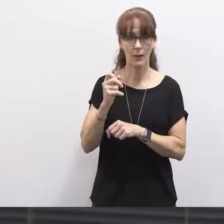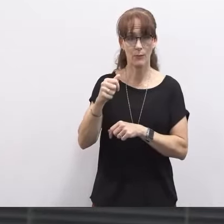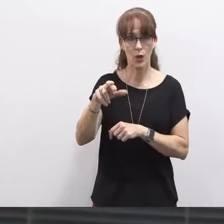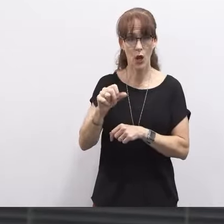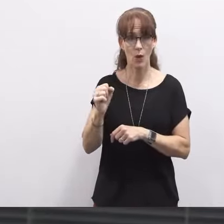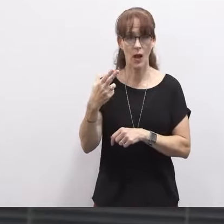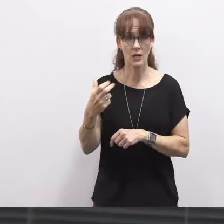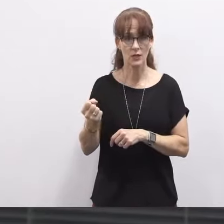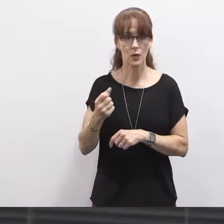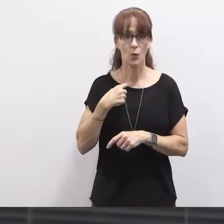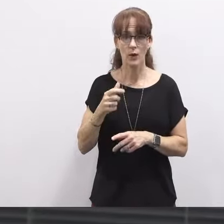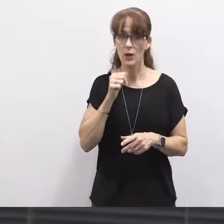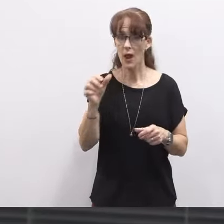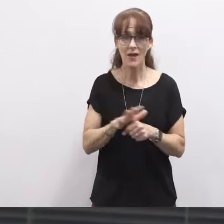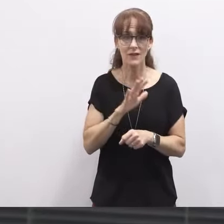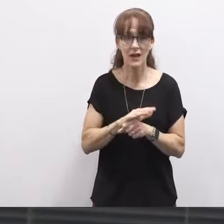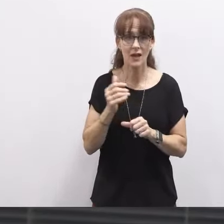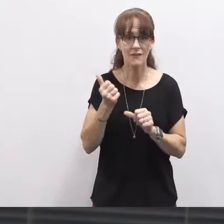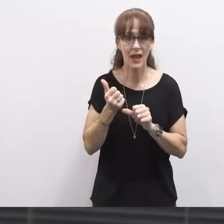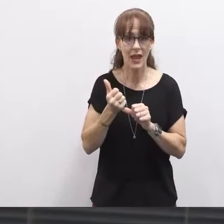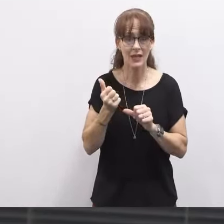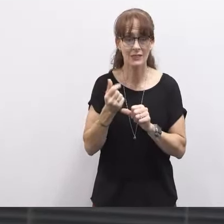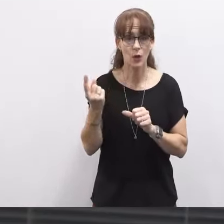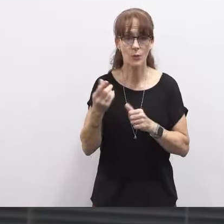We are so short of aides because you're only wanna hire 3.8